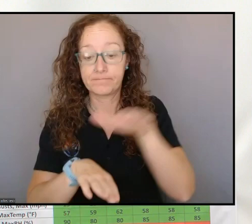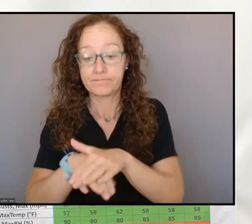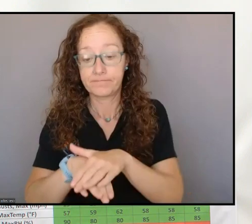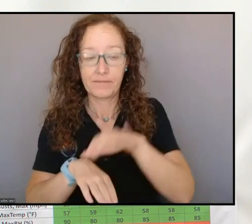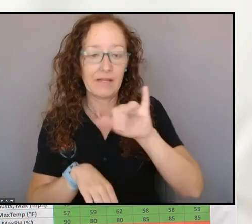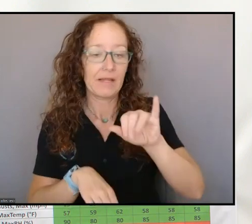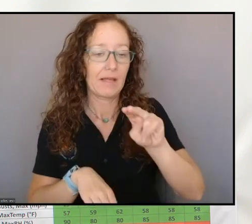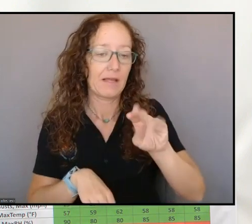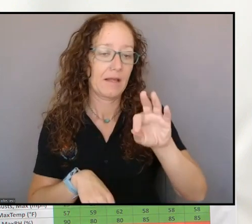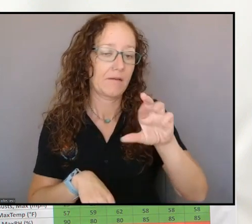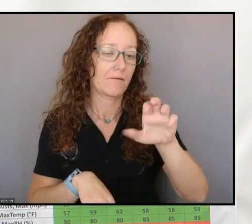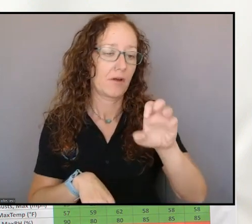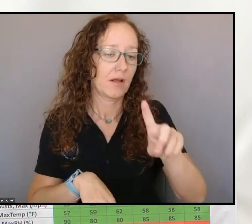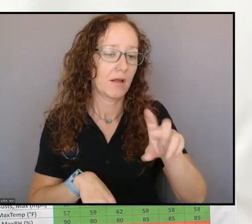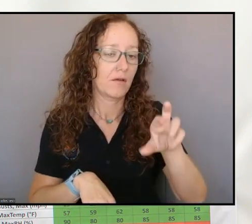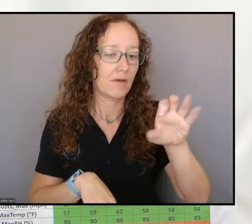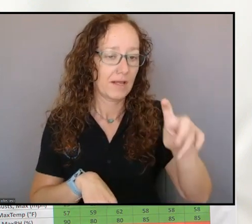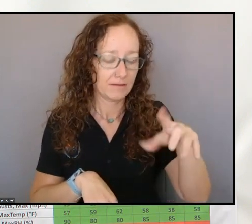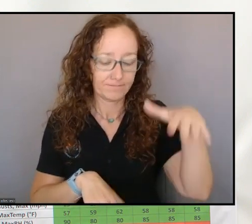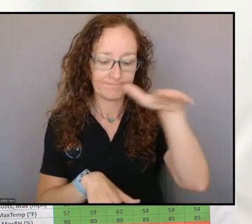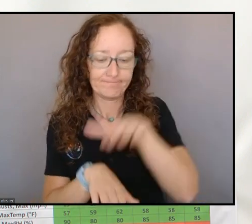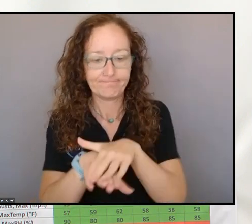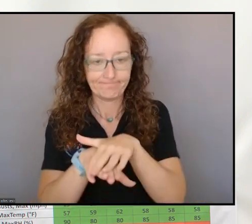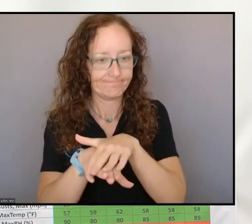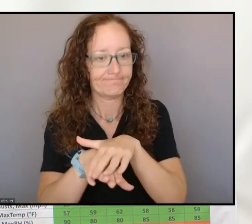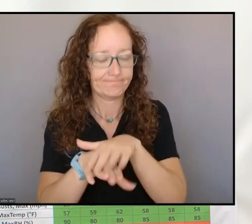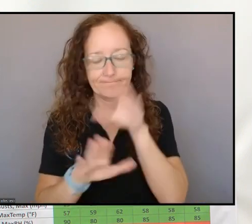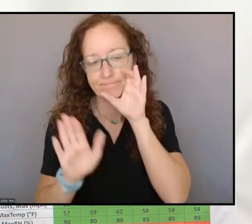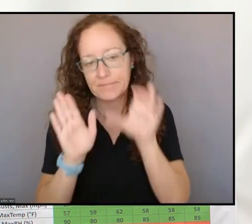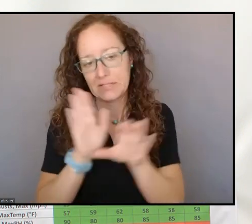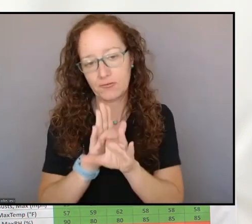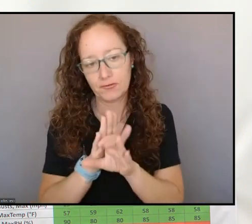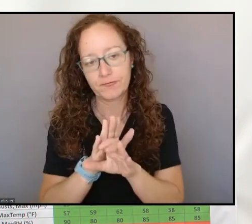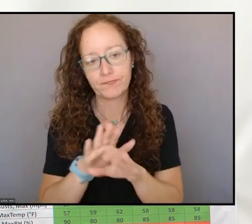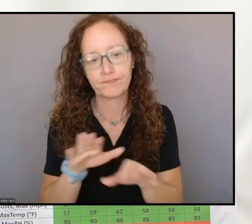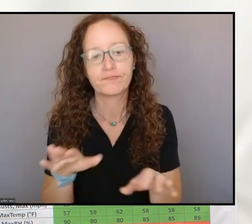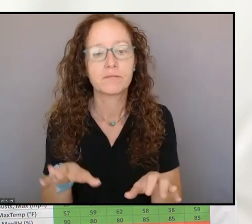kind of an idea here in the kind of the bluish to greenish